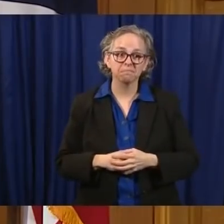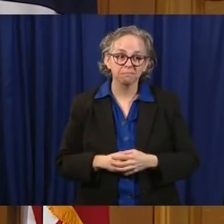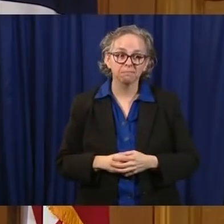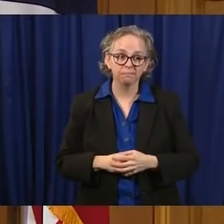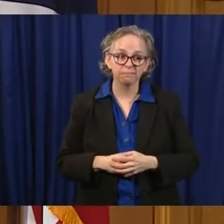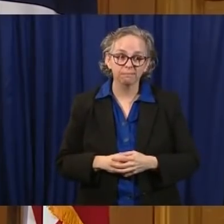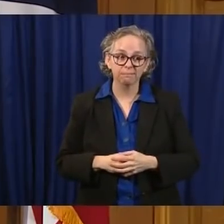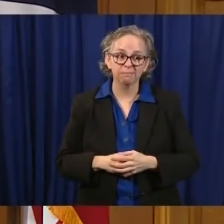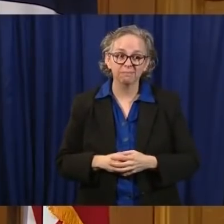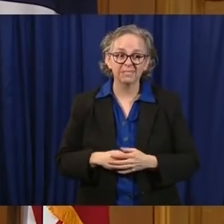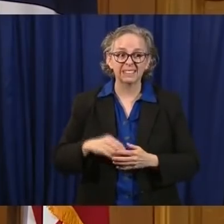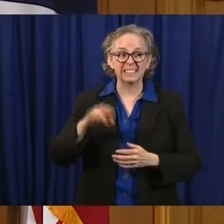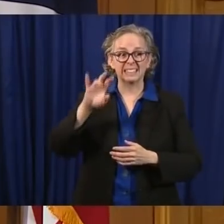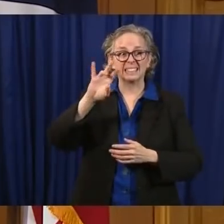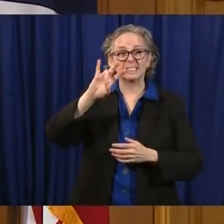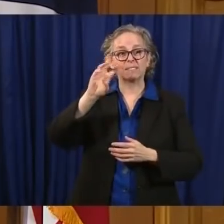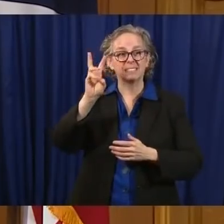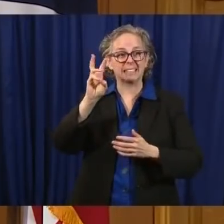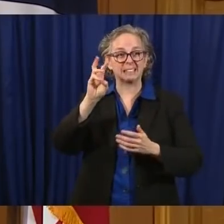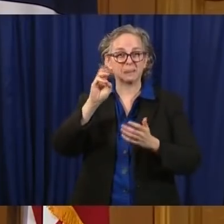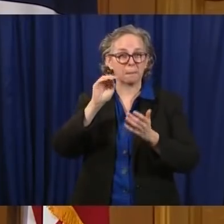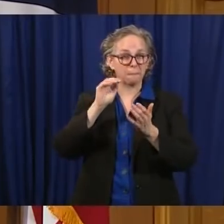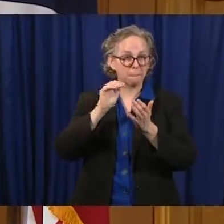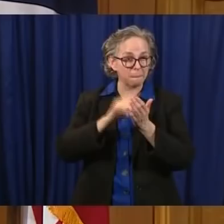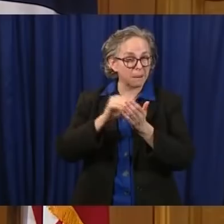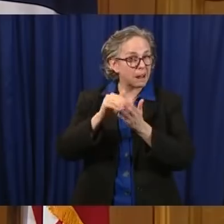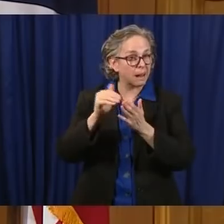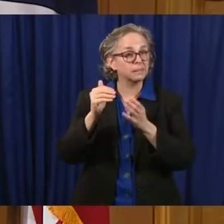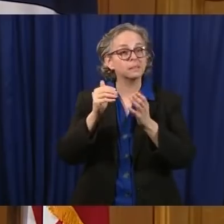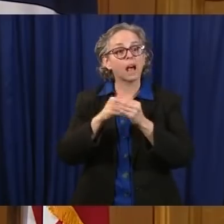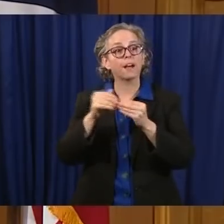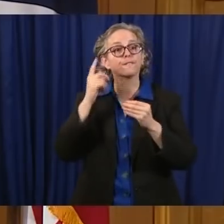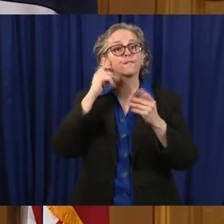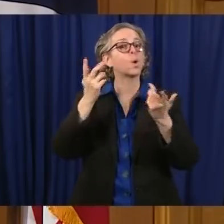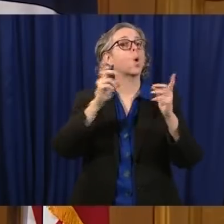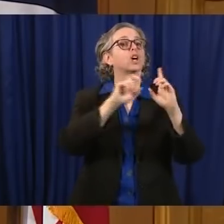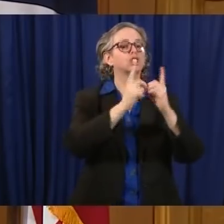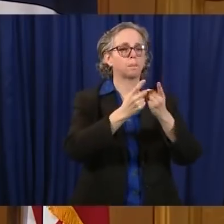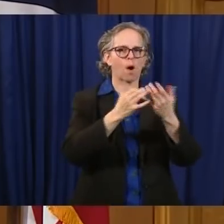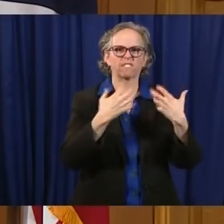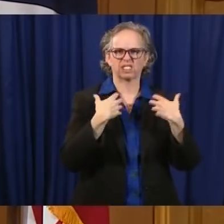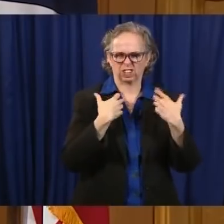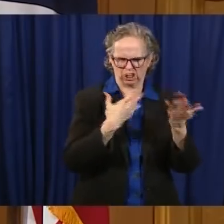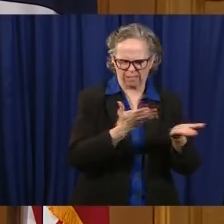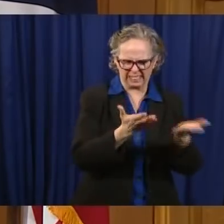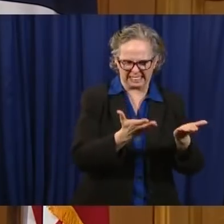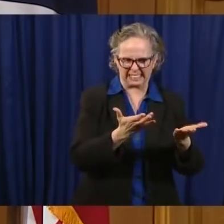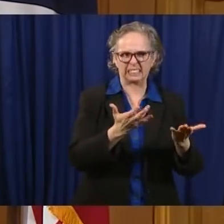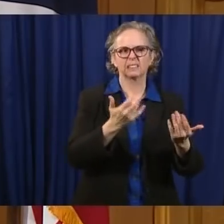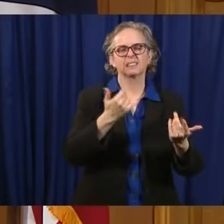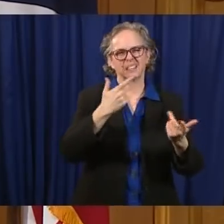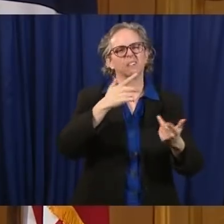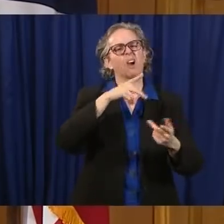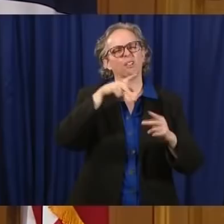HAPPY, FRANKLY ABOUT THAT, ABOUT A THIRD OF WHAT WE THOUGHT IT WAS GOING TO BE, $76 MILLION FOR THE DEPARTMENT OF